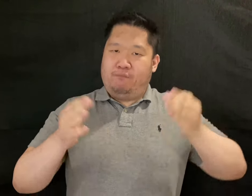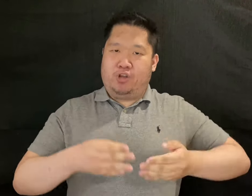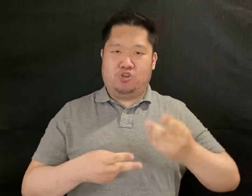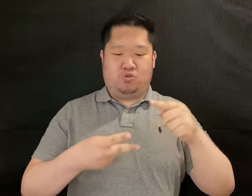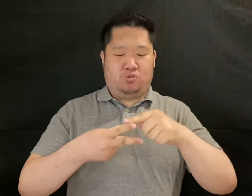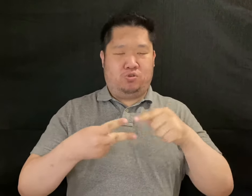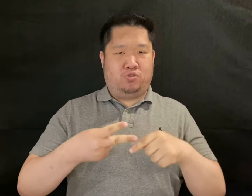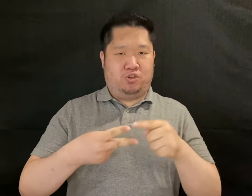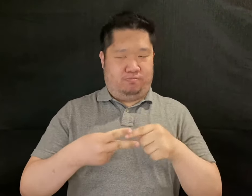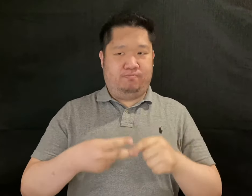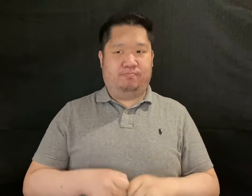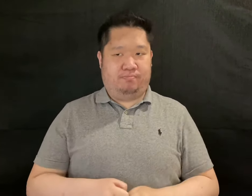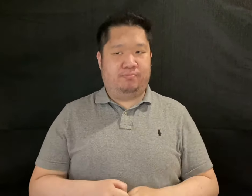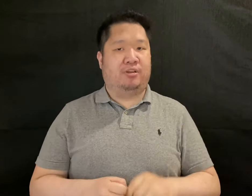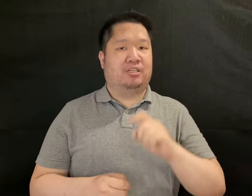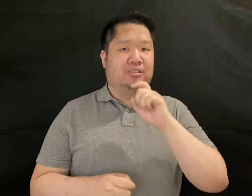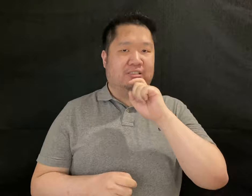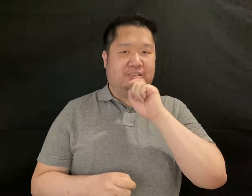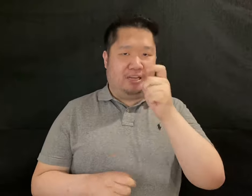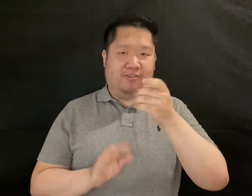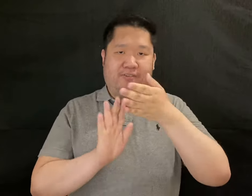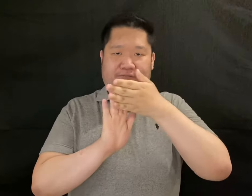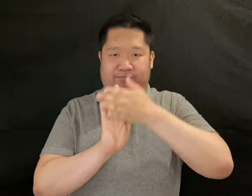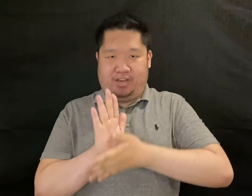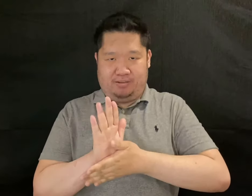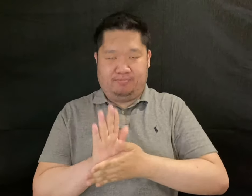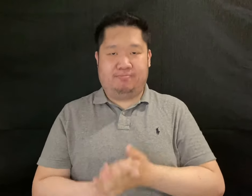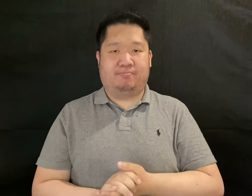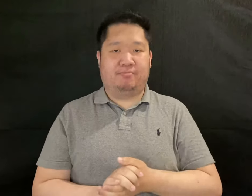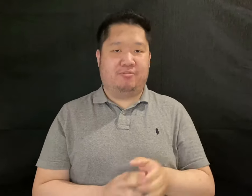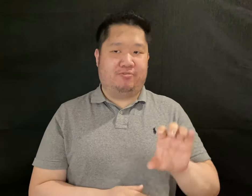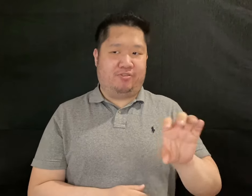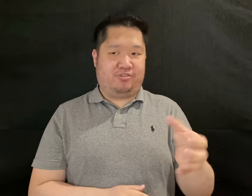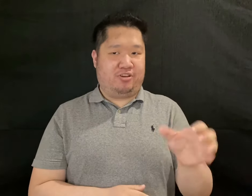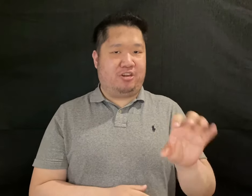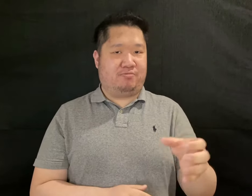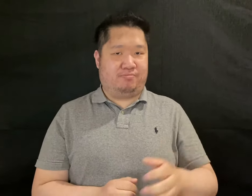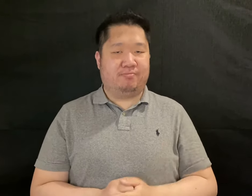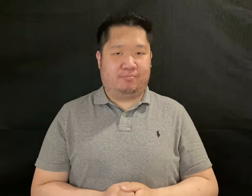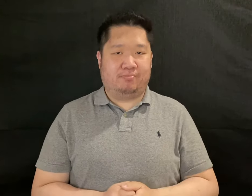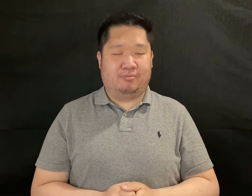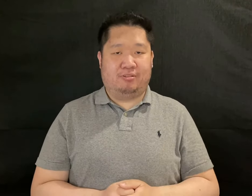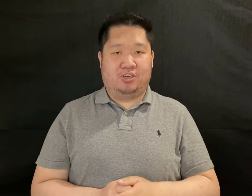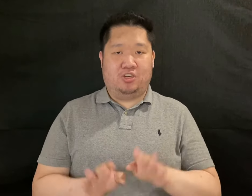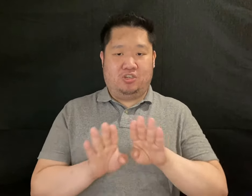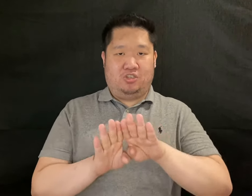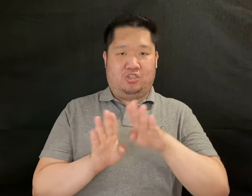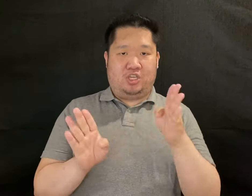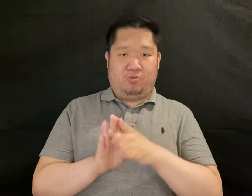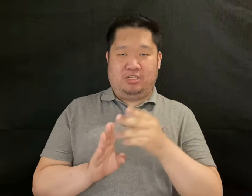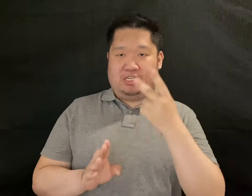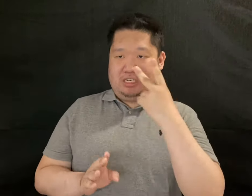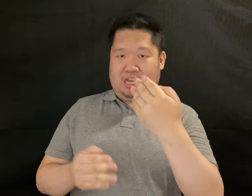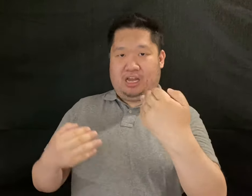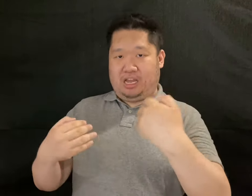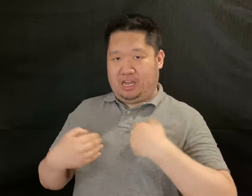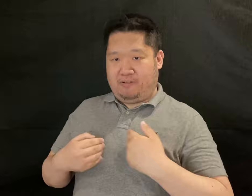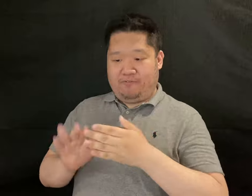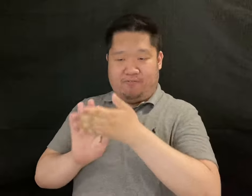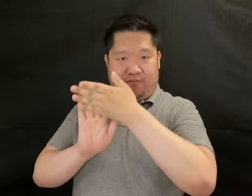We focus on two handles: flat steel plate and knob. When you see doors that have a flat steel plate,